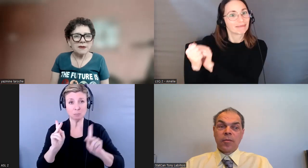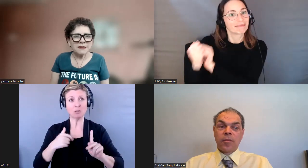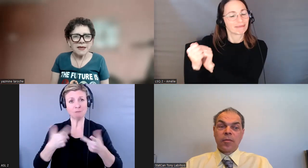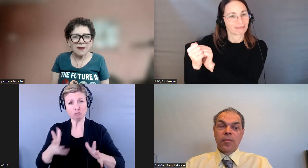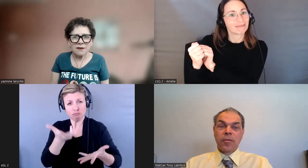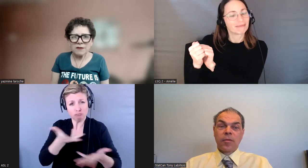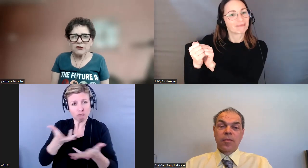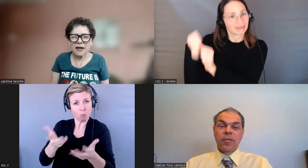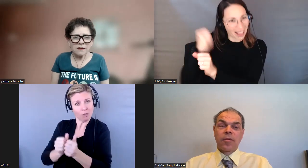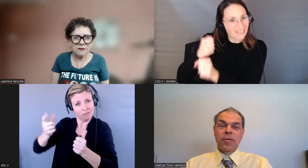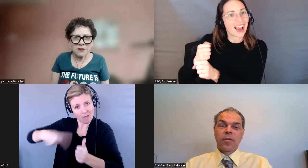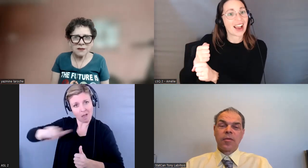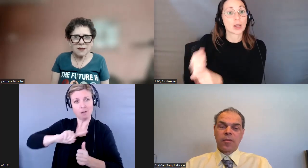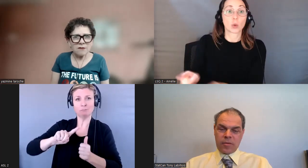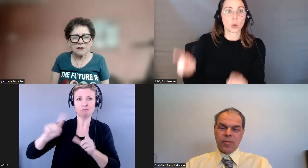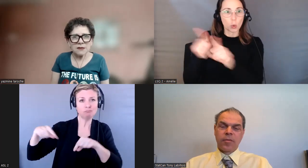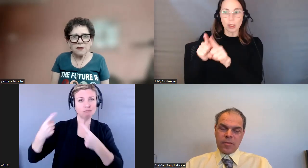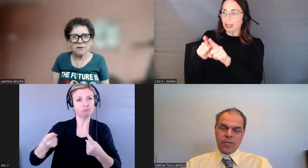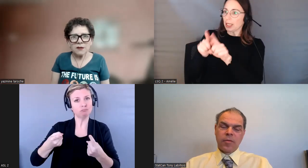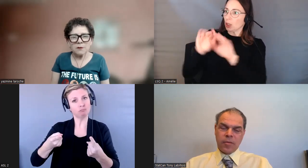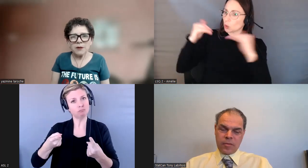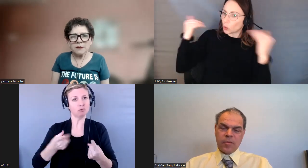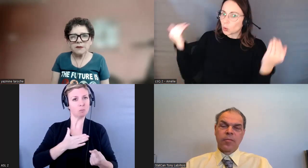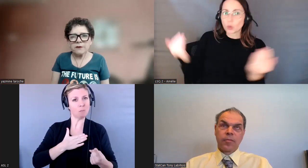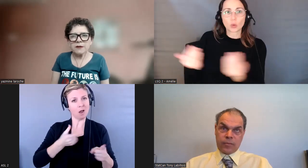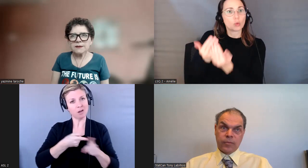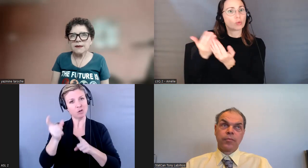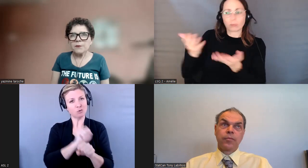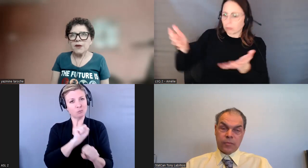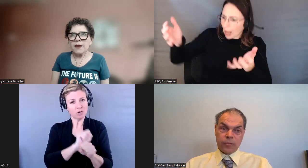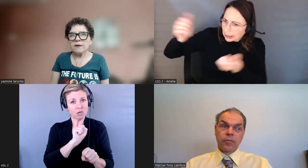and the scale of the challenges that you get to deal with in the public service and the